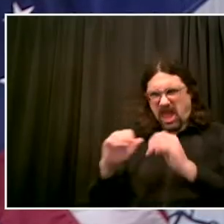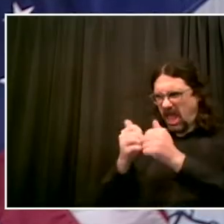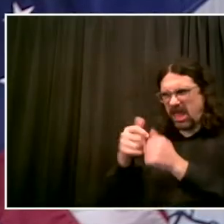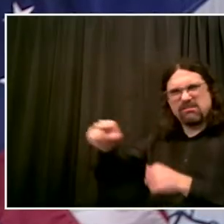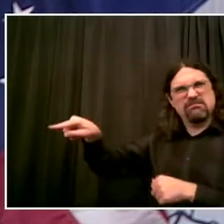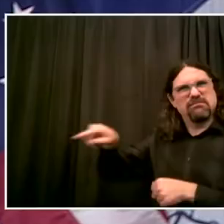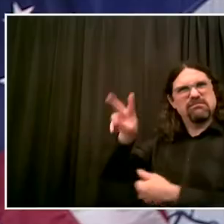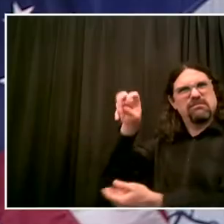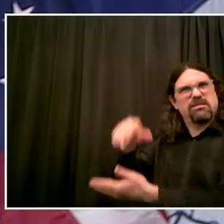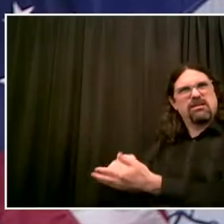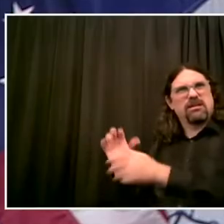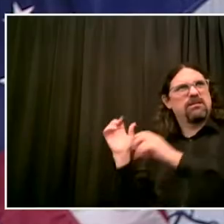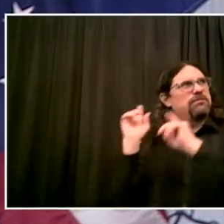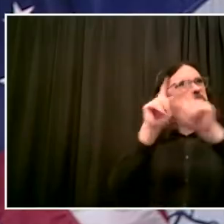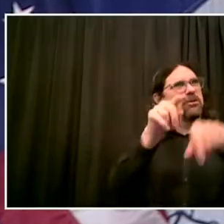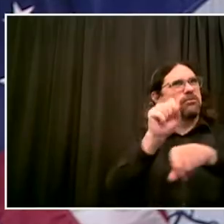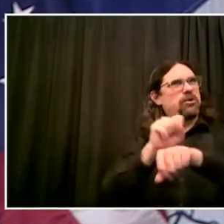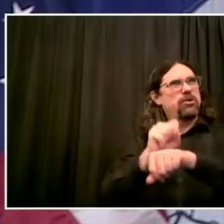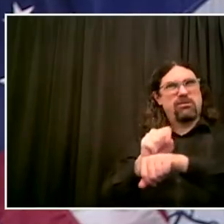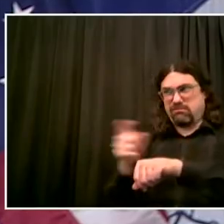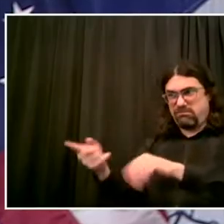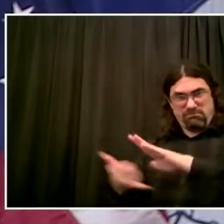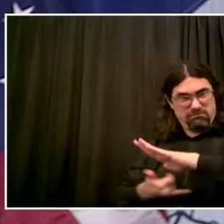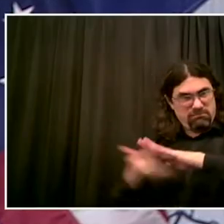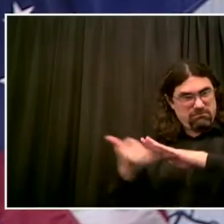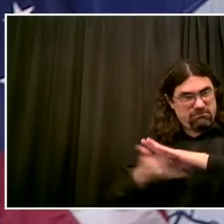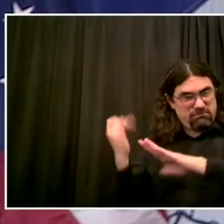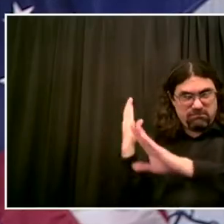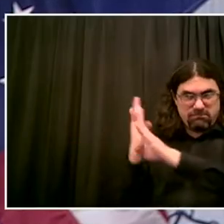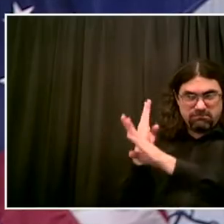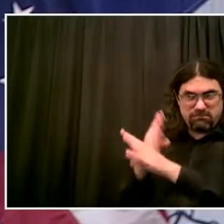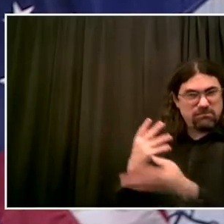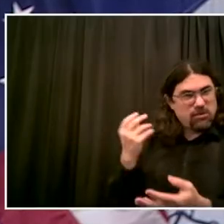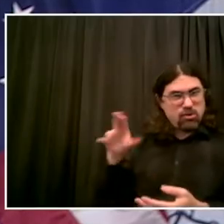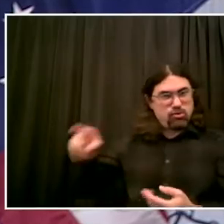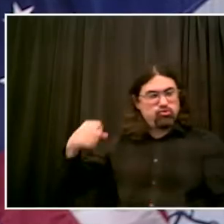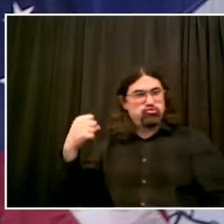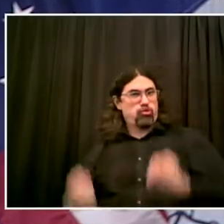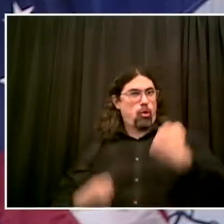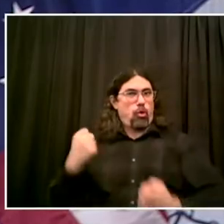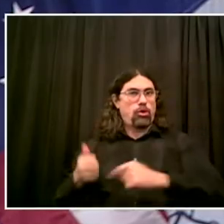WORK?